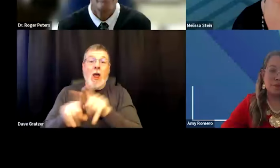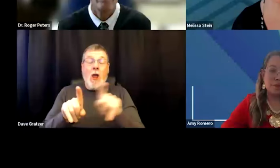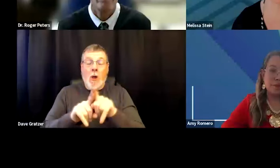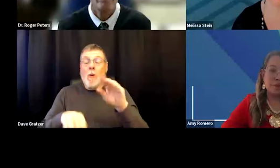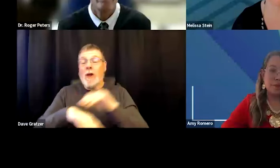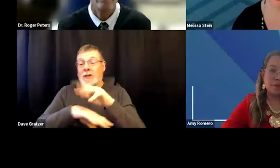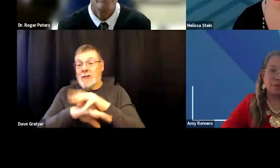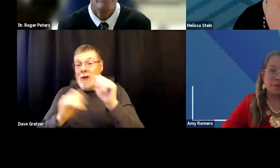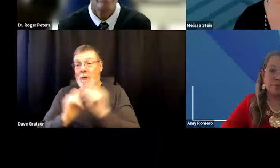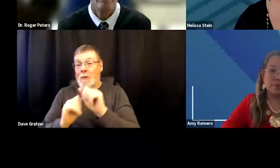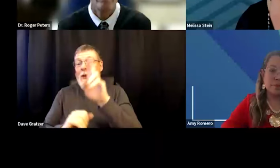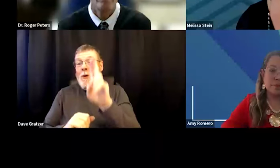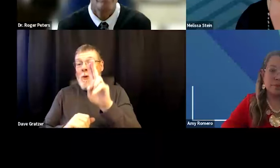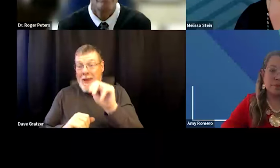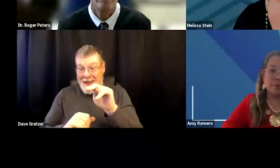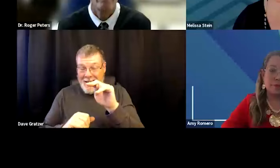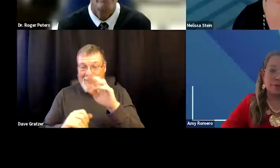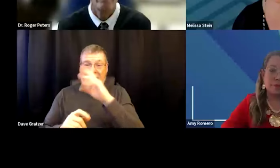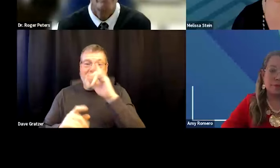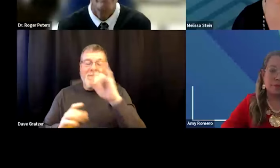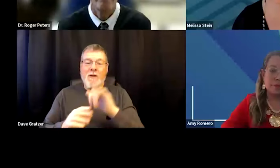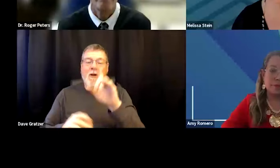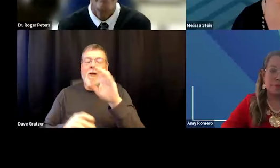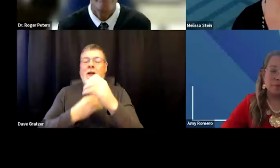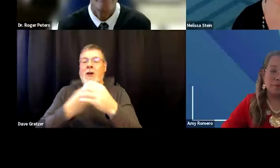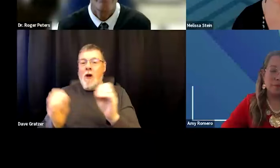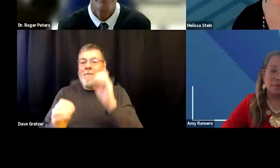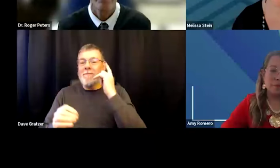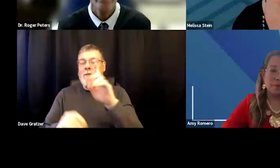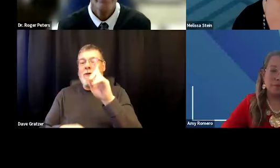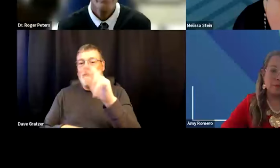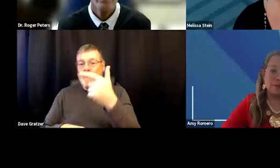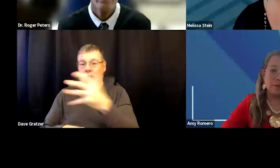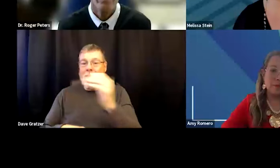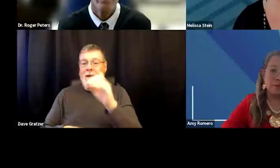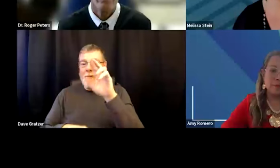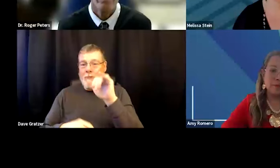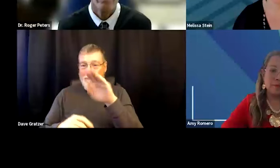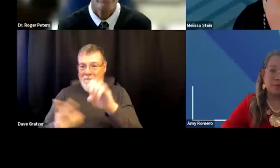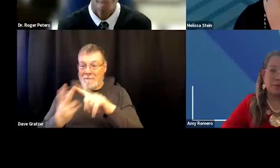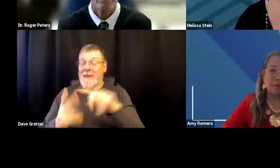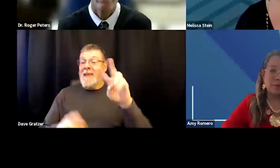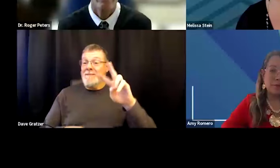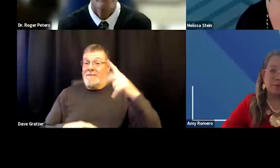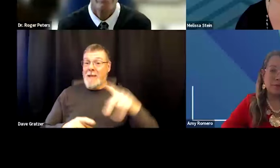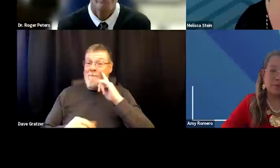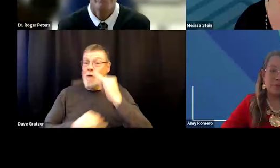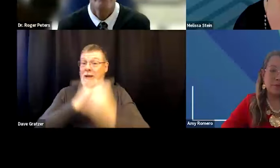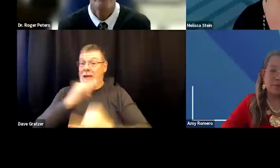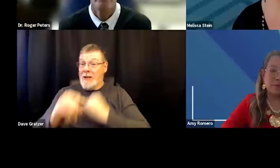with the United Nations Office on Drugs and Crime. He's Vice President of the International Consortium of Universities